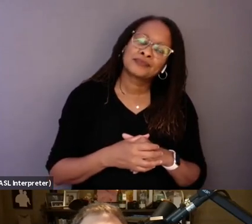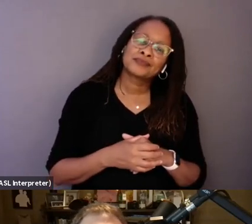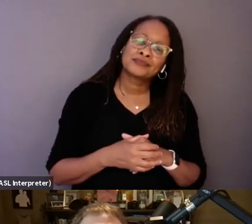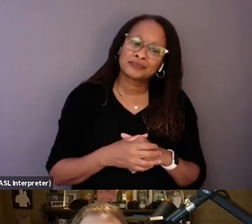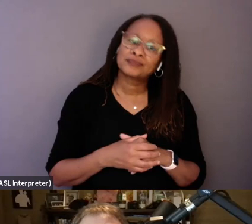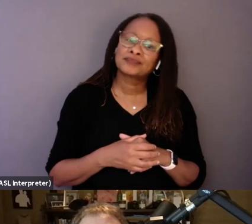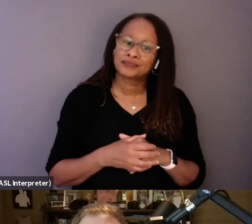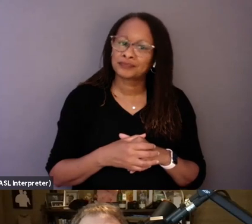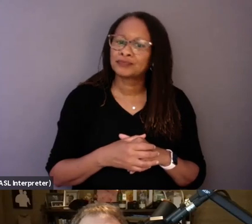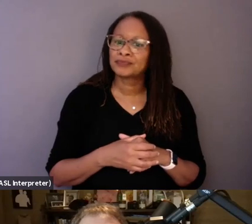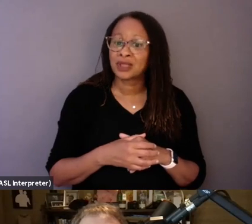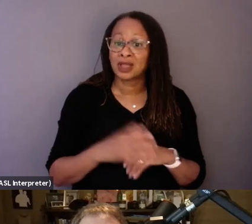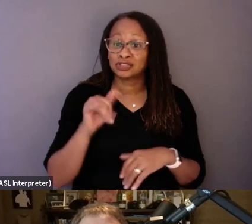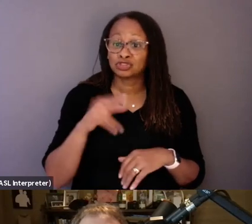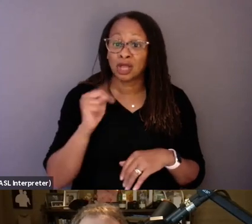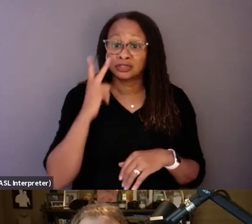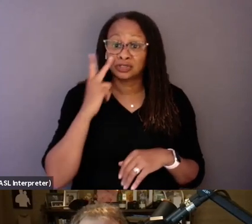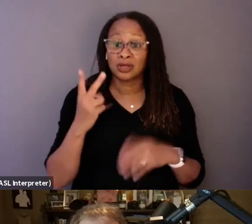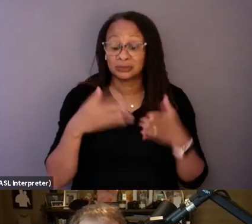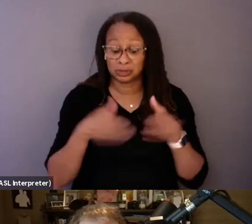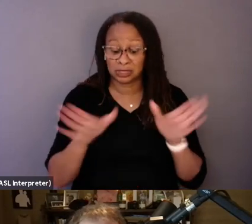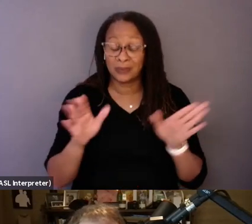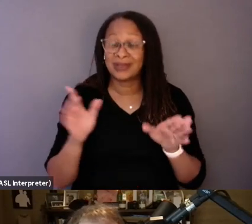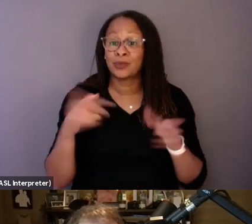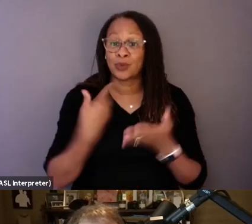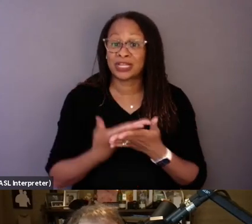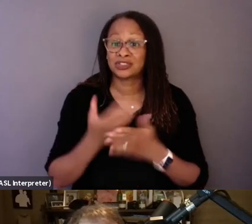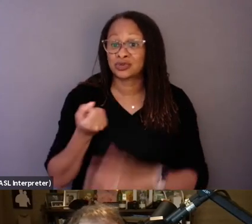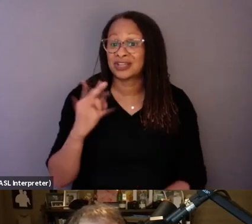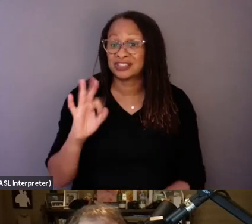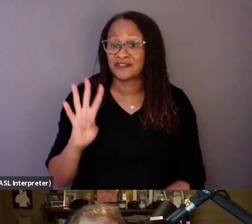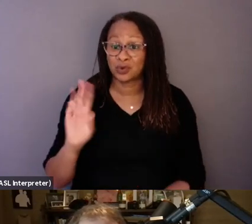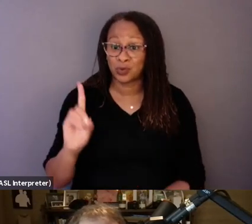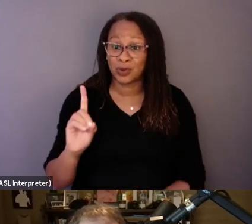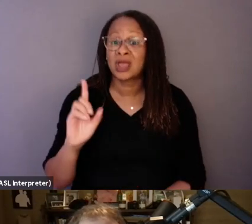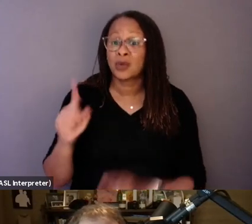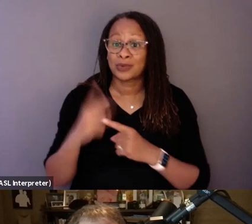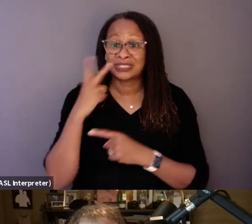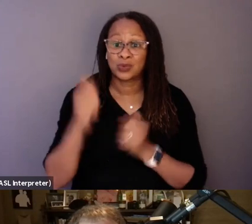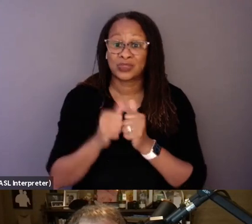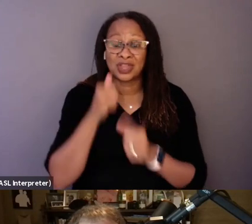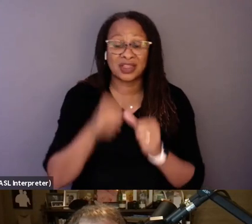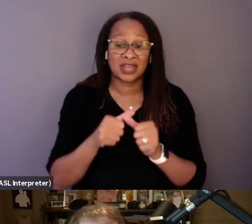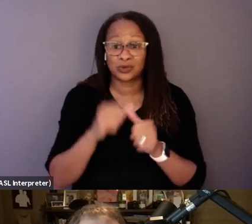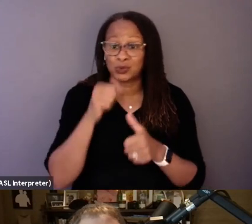Though John saw it as a gateway when he gets to 1941 as we see with the letter that's that's in the film he was not somebody who sort of dove into Hollywood films